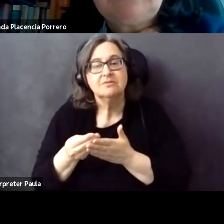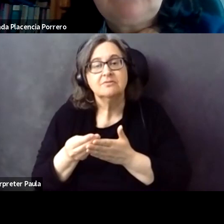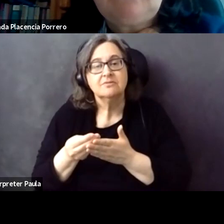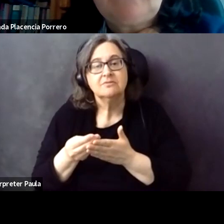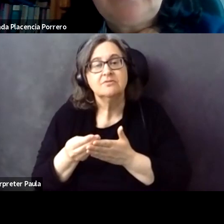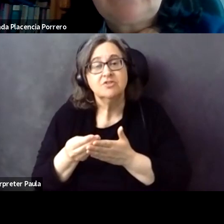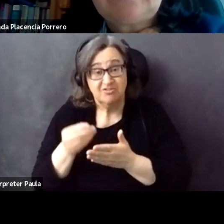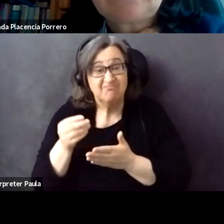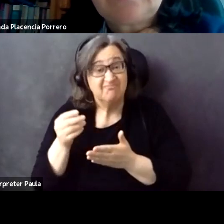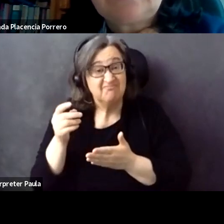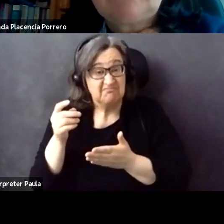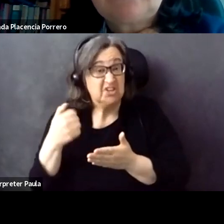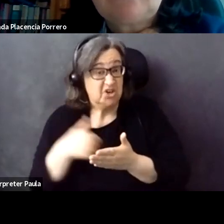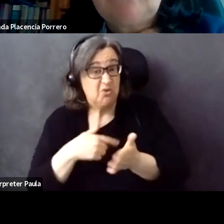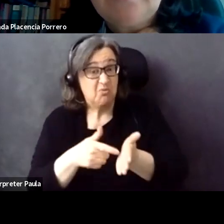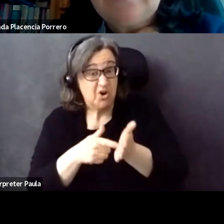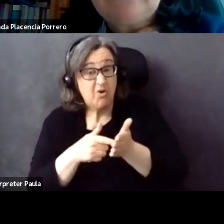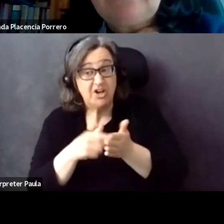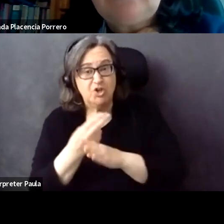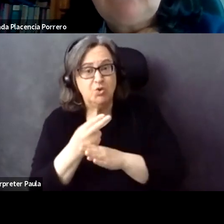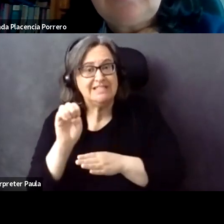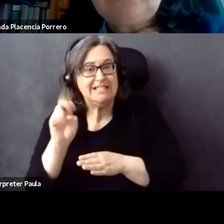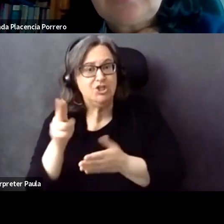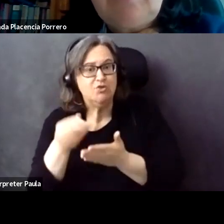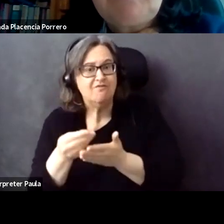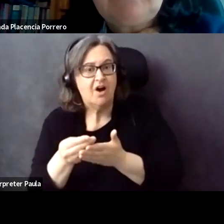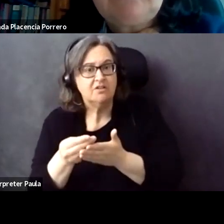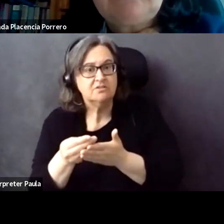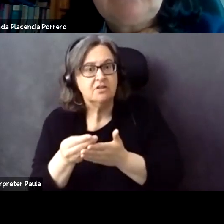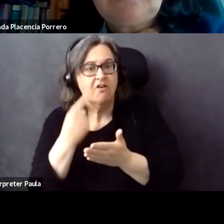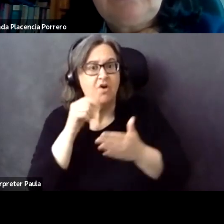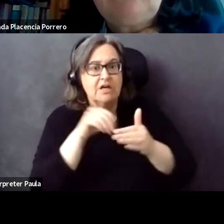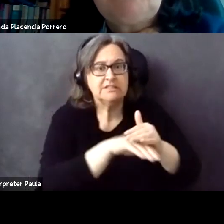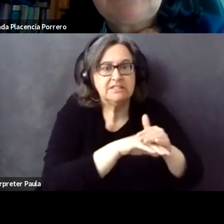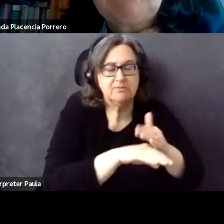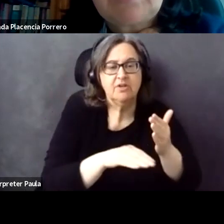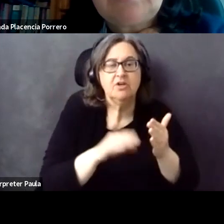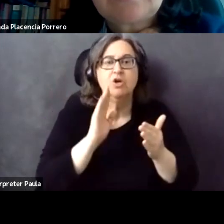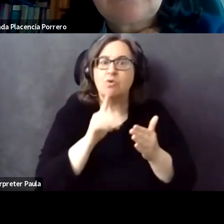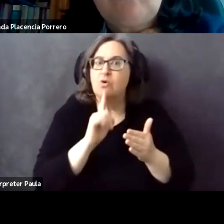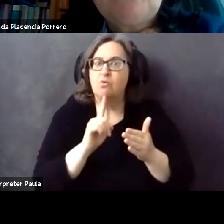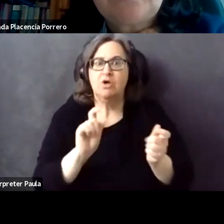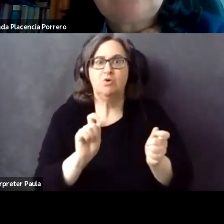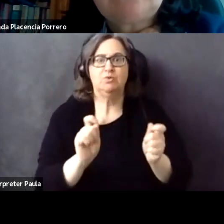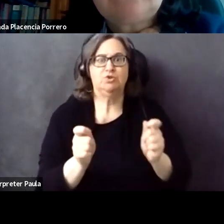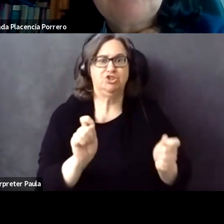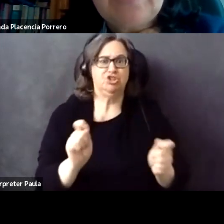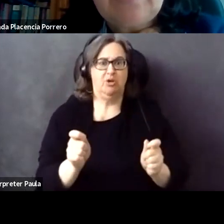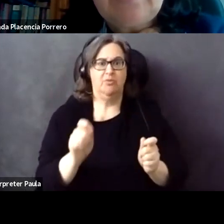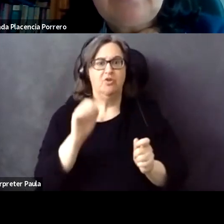the use of EU funds which more and more we are requiring to use them in a way that they are accessible.